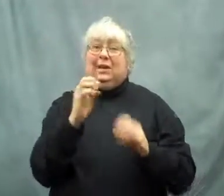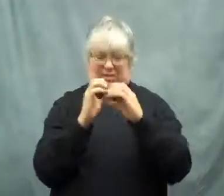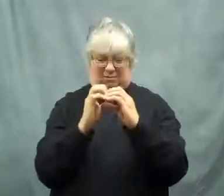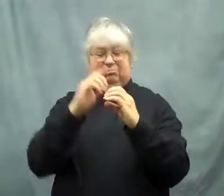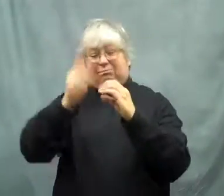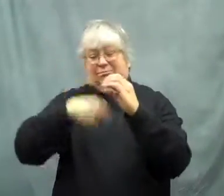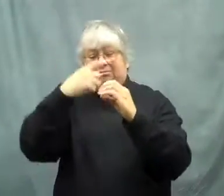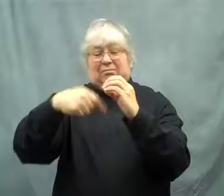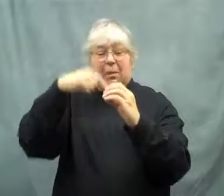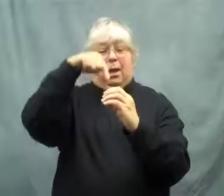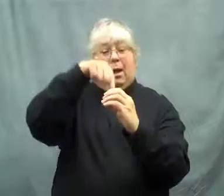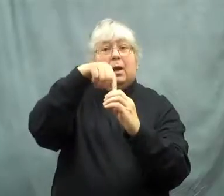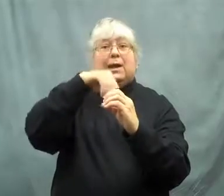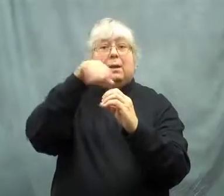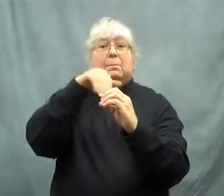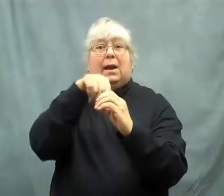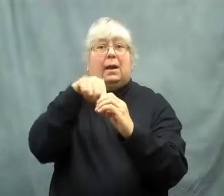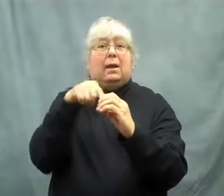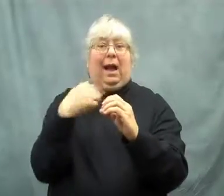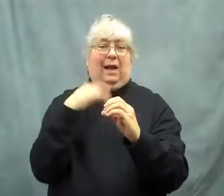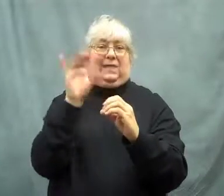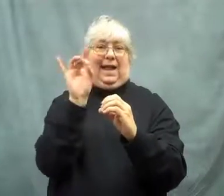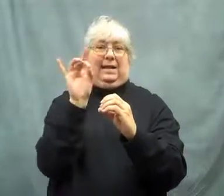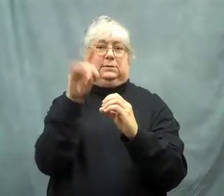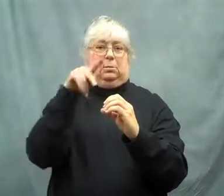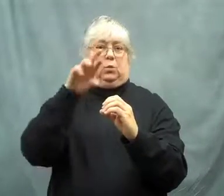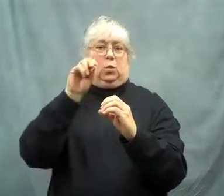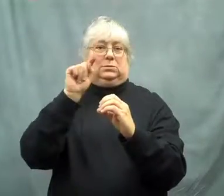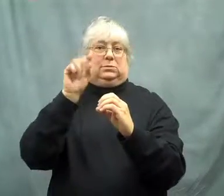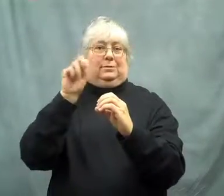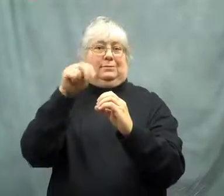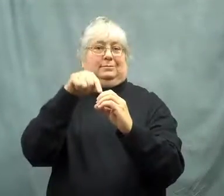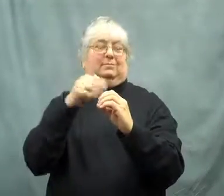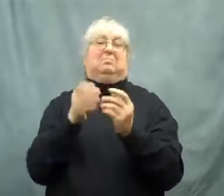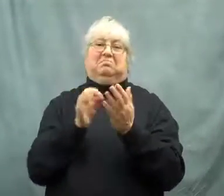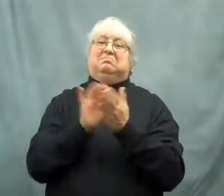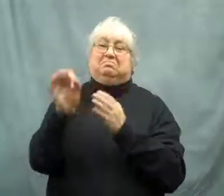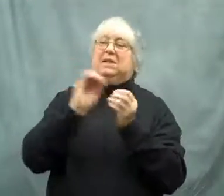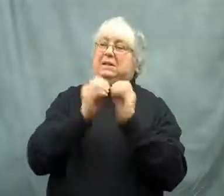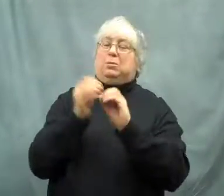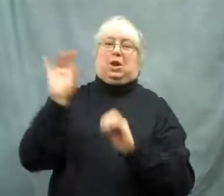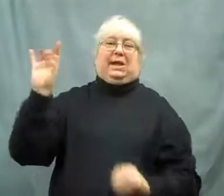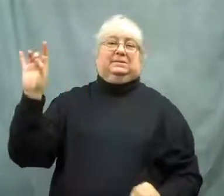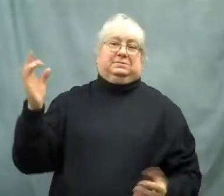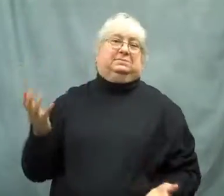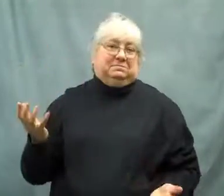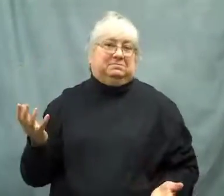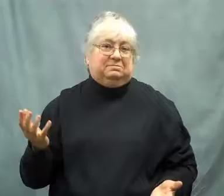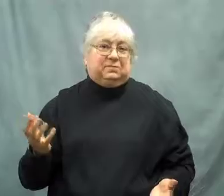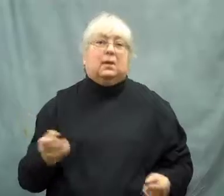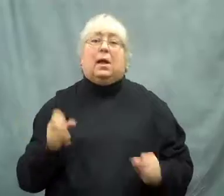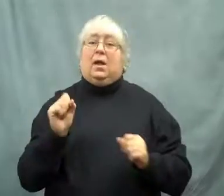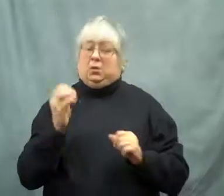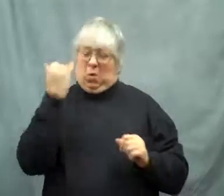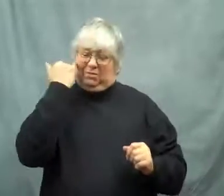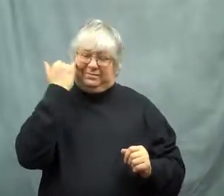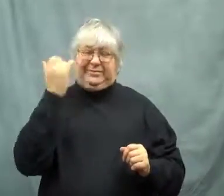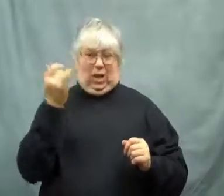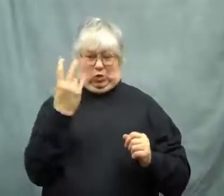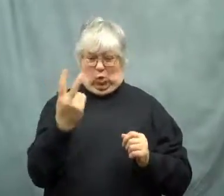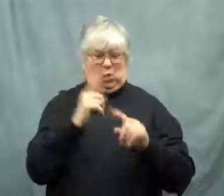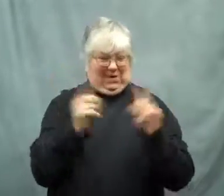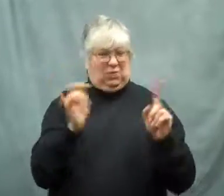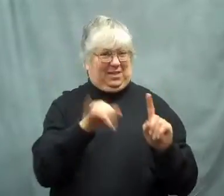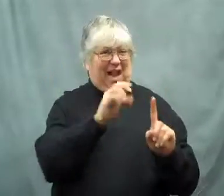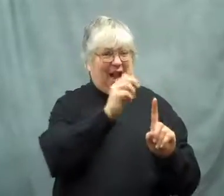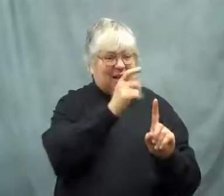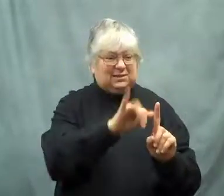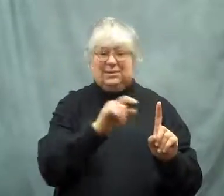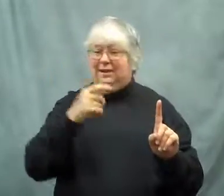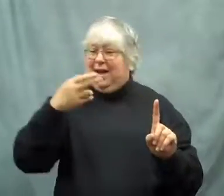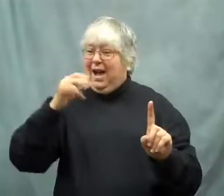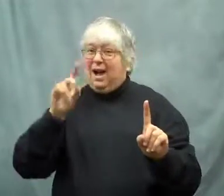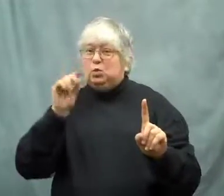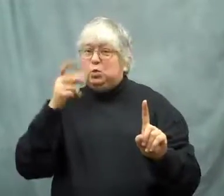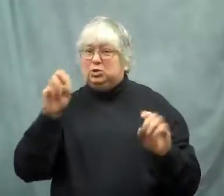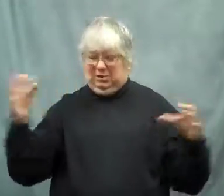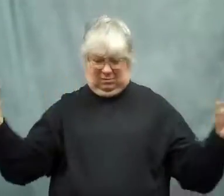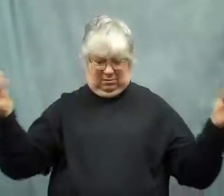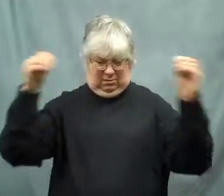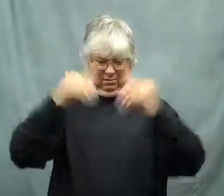Oxygen has eight protons, but can't be broken down into something else.